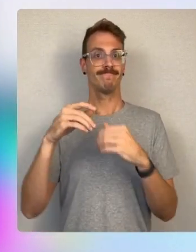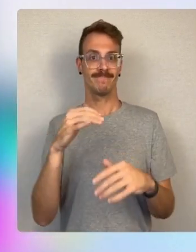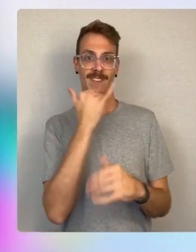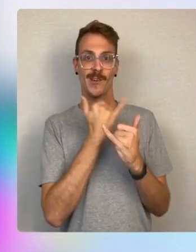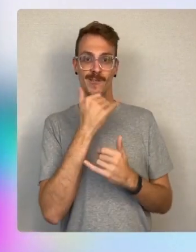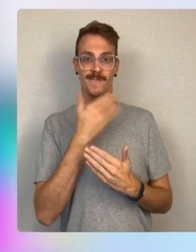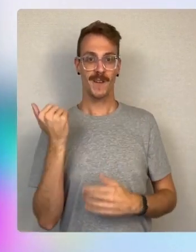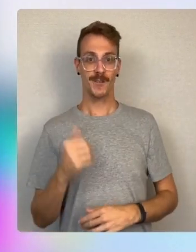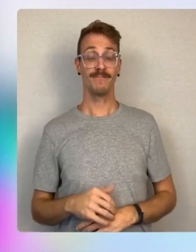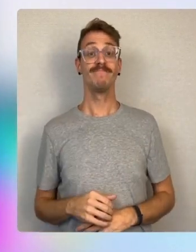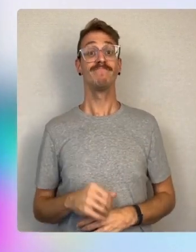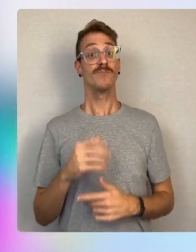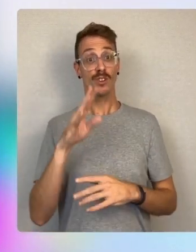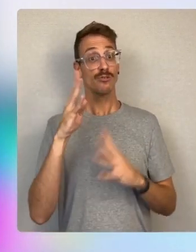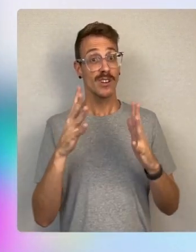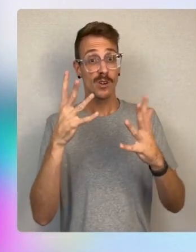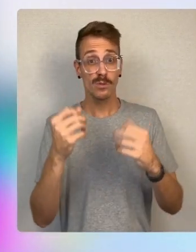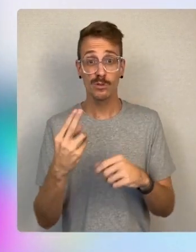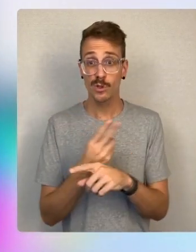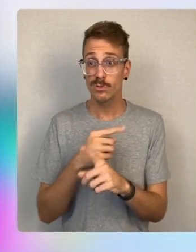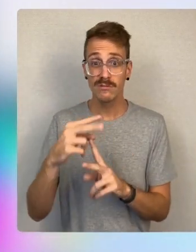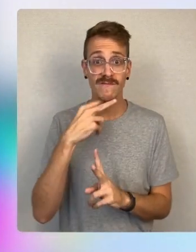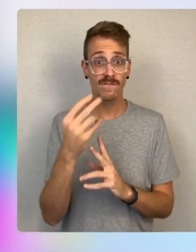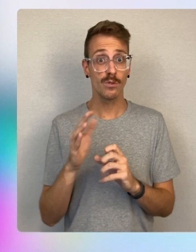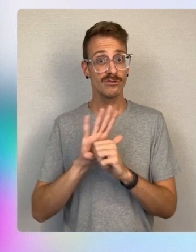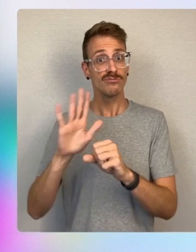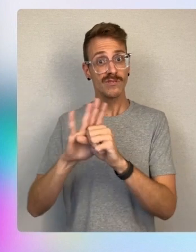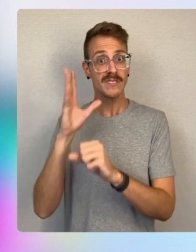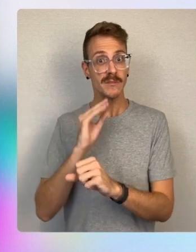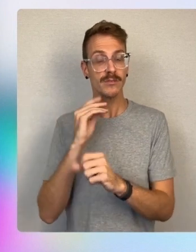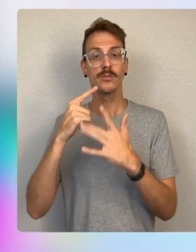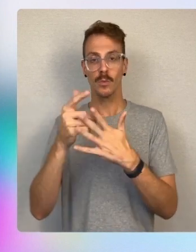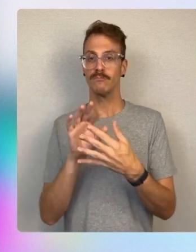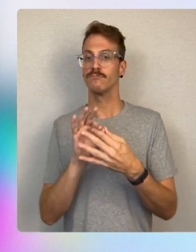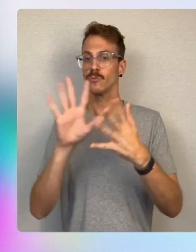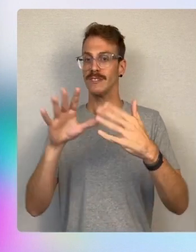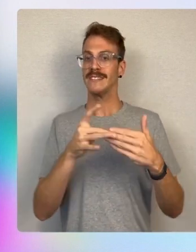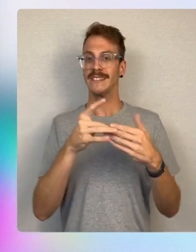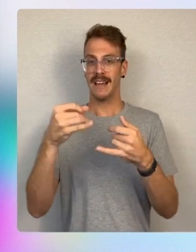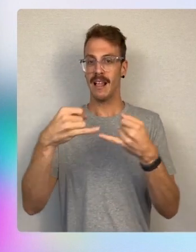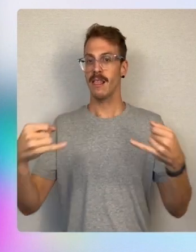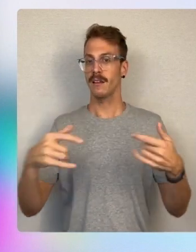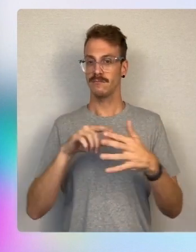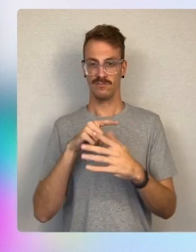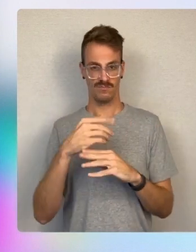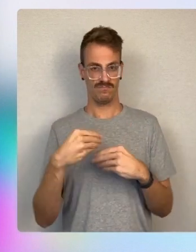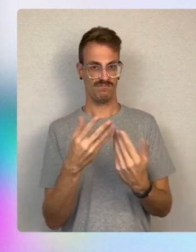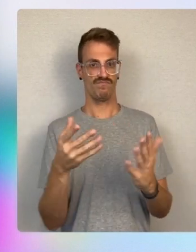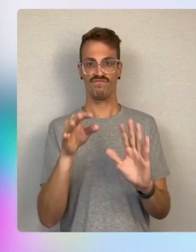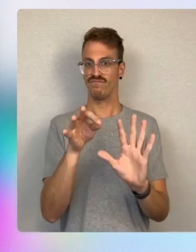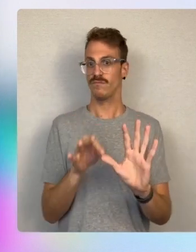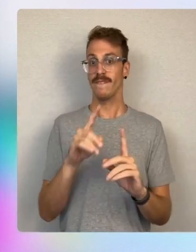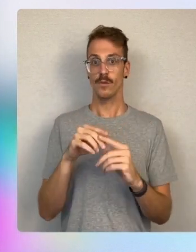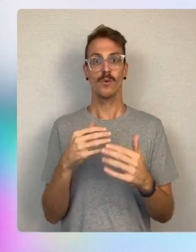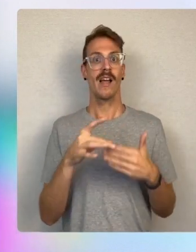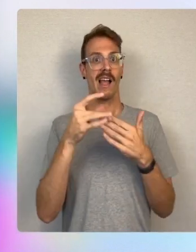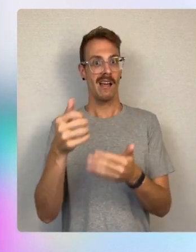Creators want to rapidly prototype these voice-driven experiences, so we're releasing design guidelines with the toolkit to help you do just that.